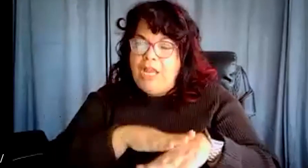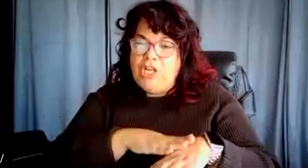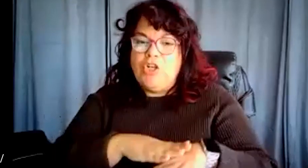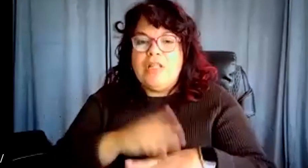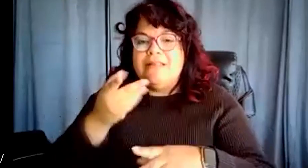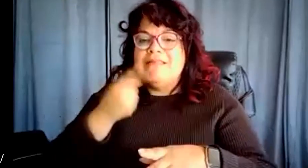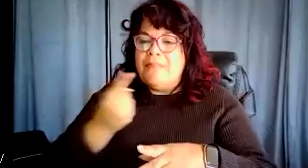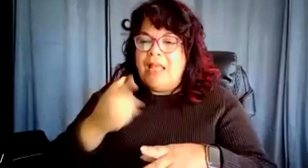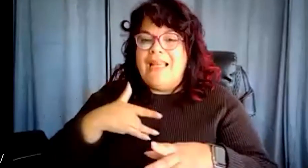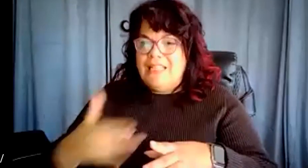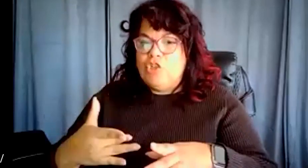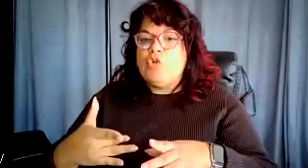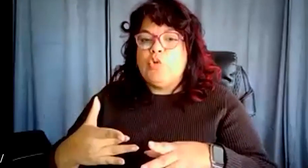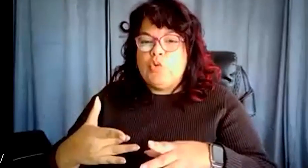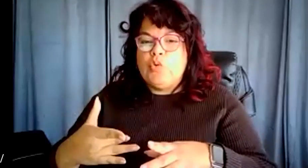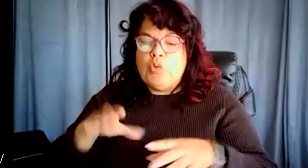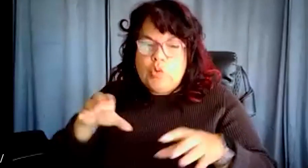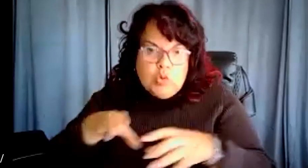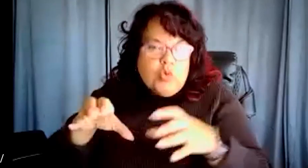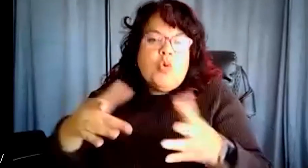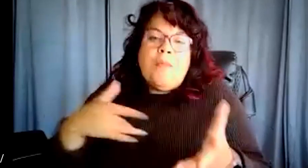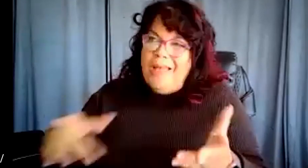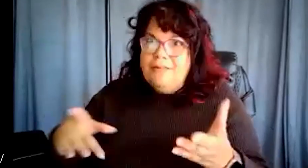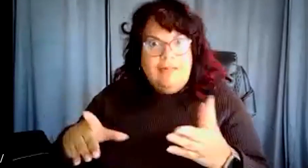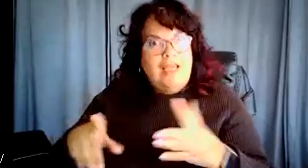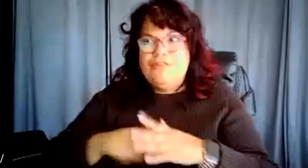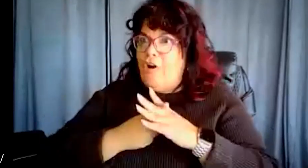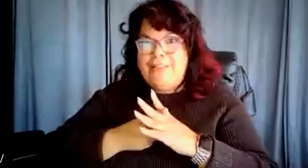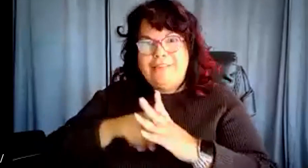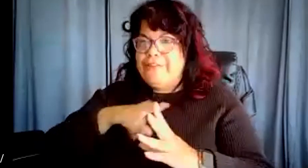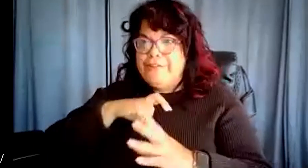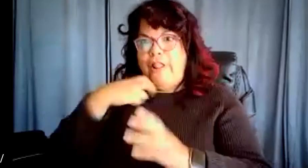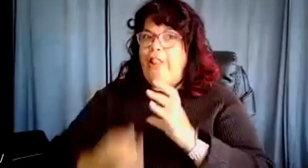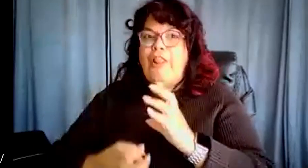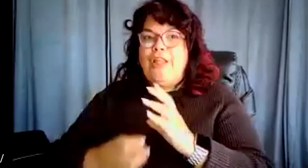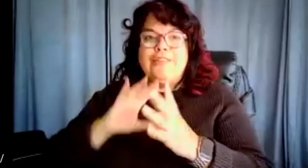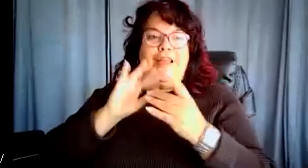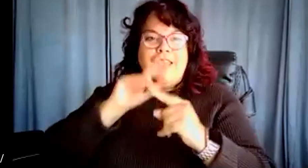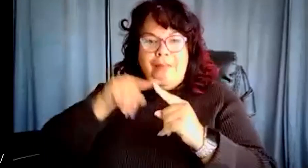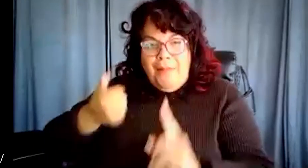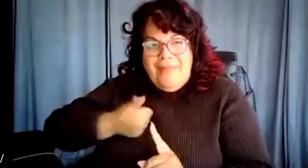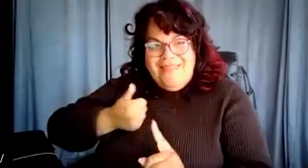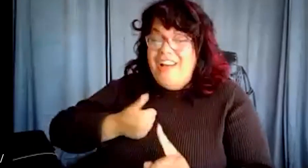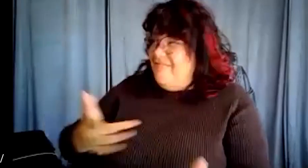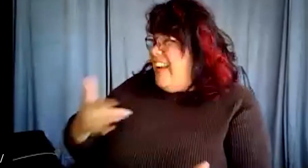That is usually something that I do right off the bat, but I got right into talking about myself. And I usually do too.